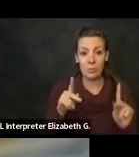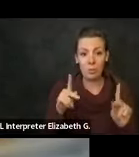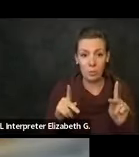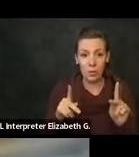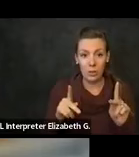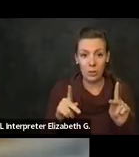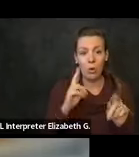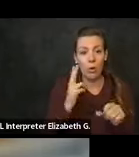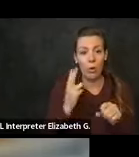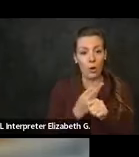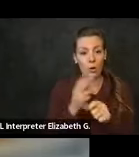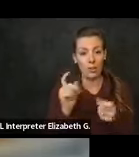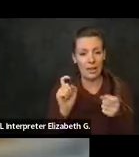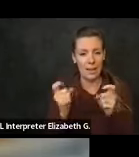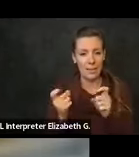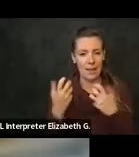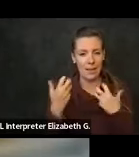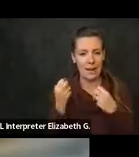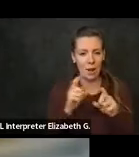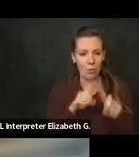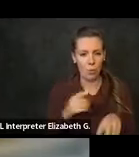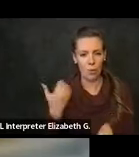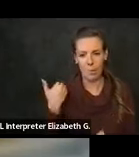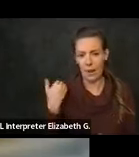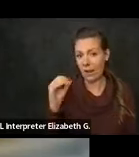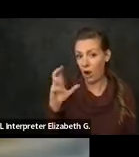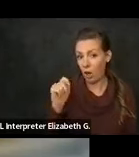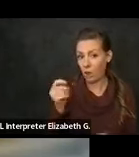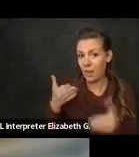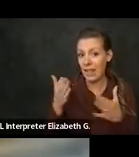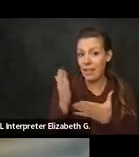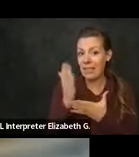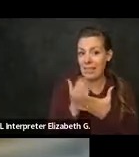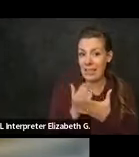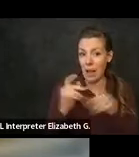issued in October, which allows some gyms, churches, employers and other